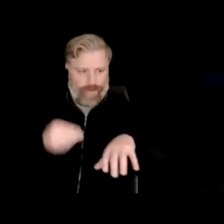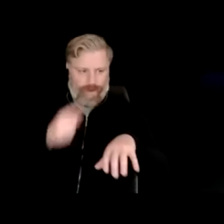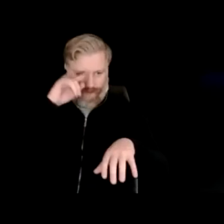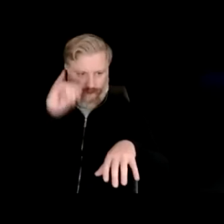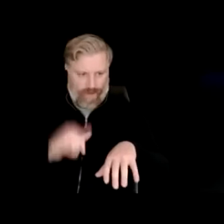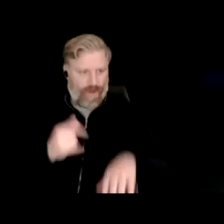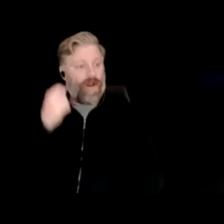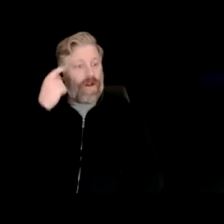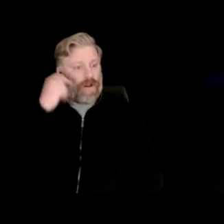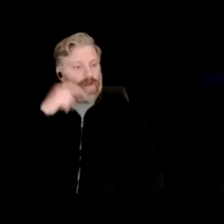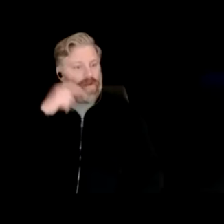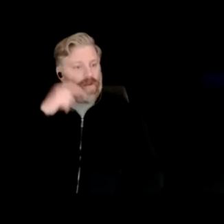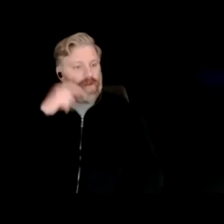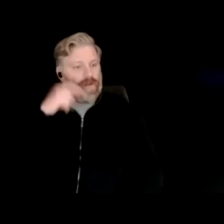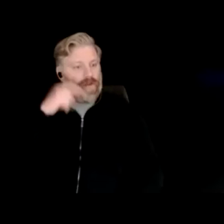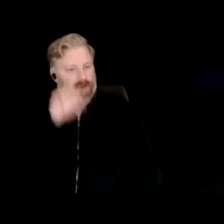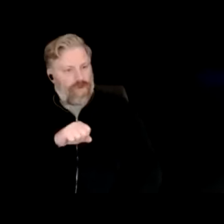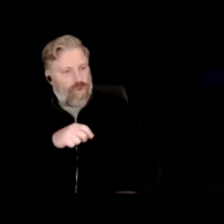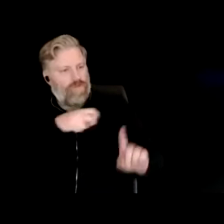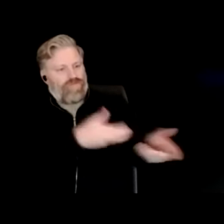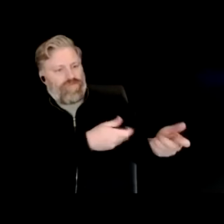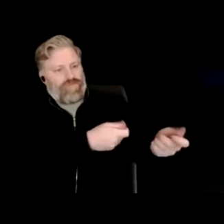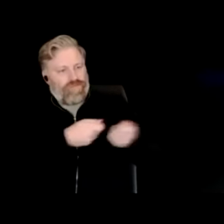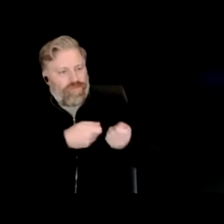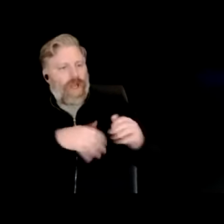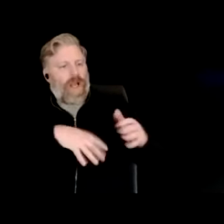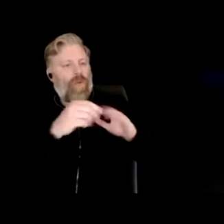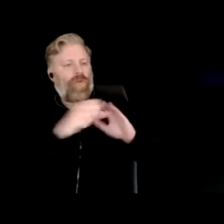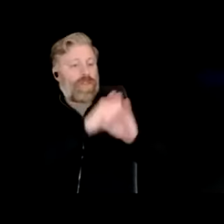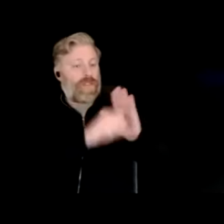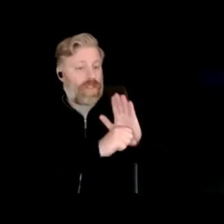just don't include travel expenses to or from Minnesota.